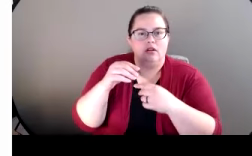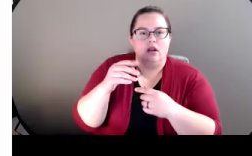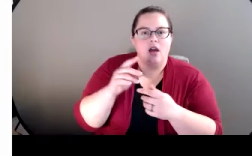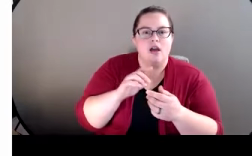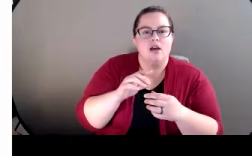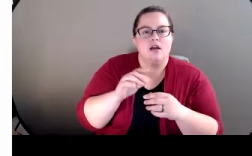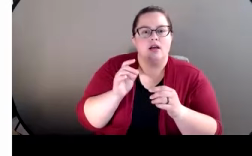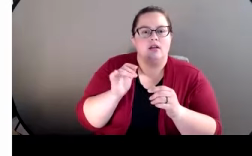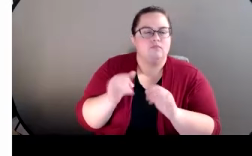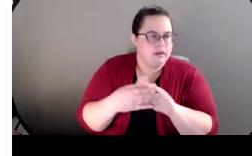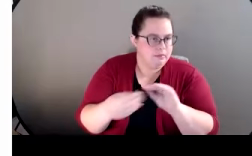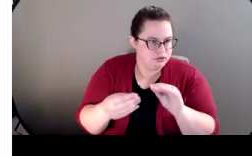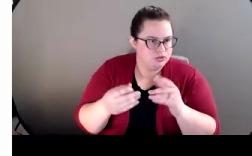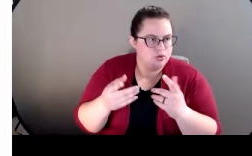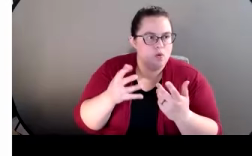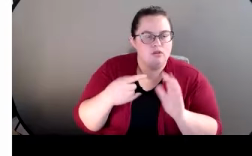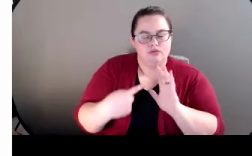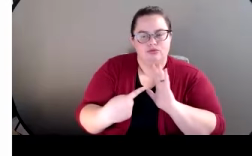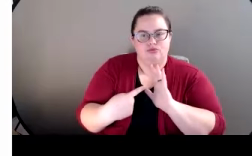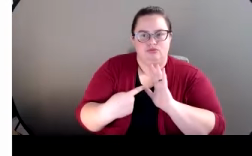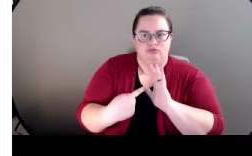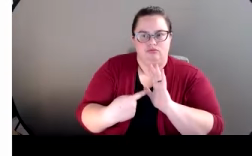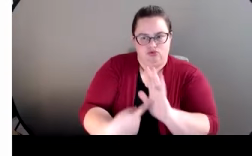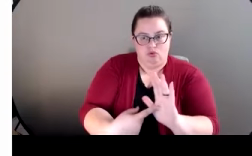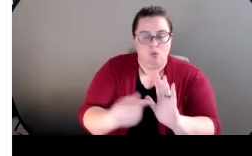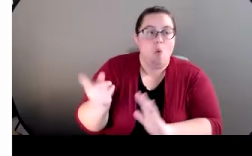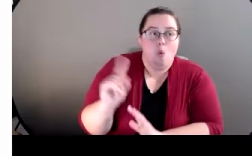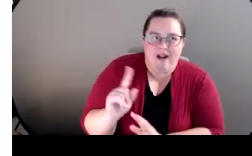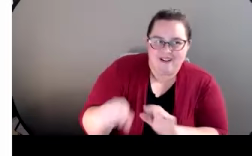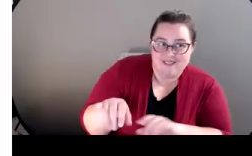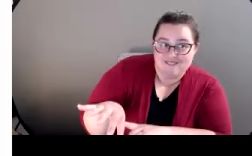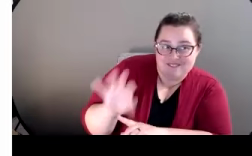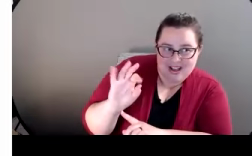a majority of the time showing you places where you can find OER today.